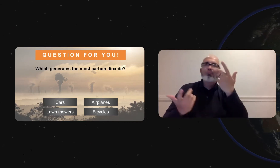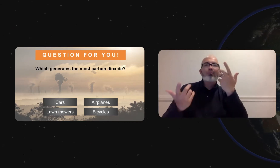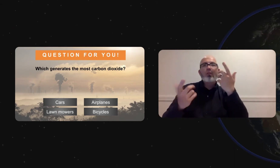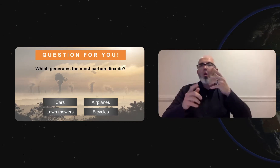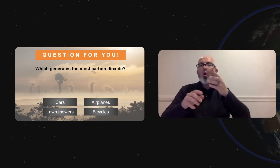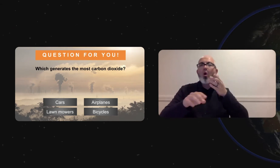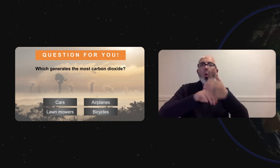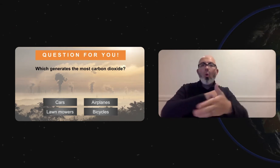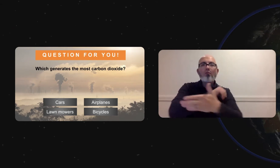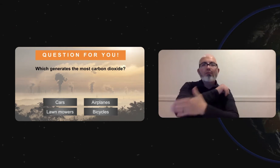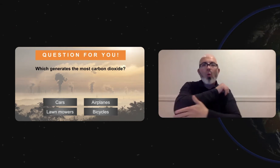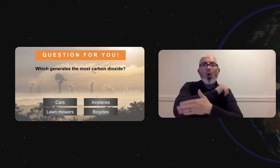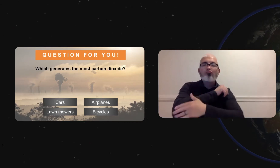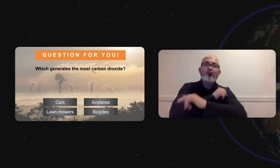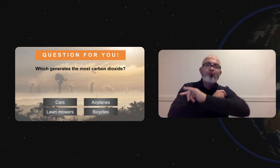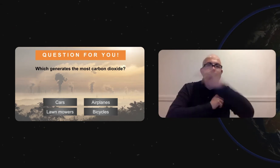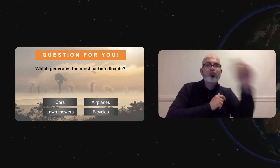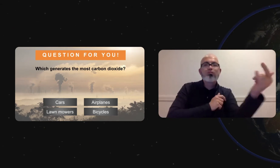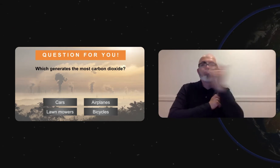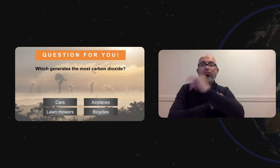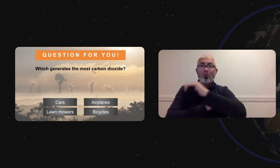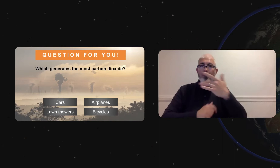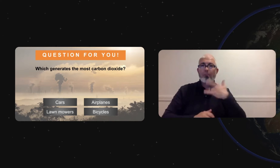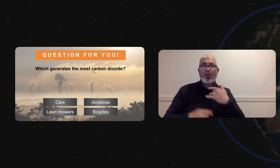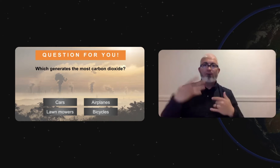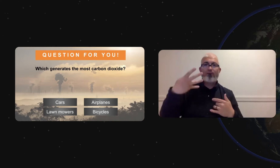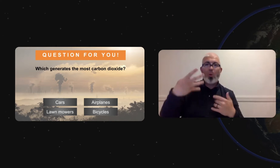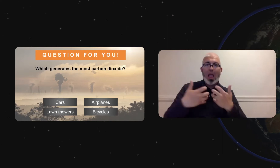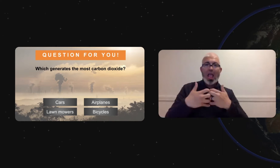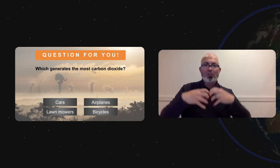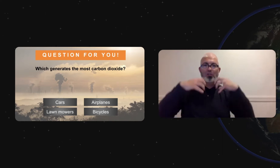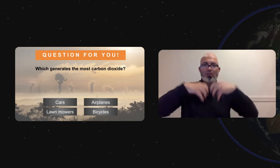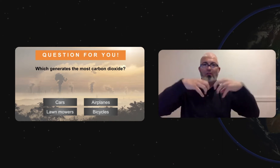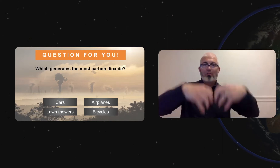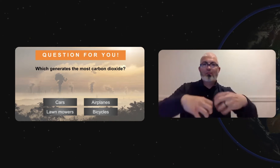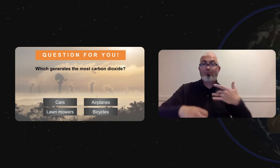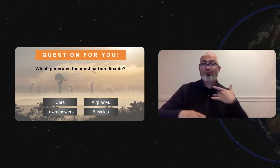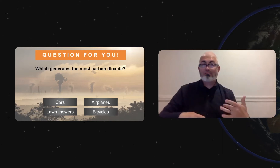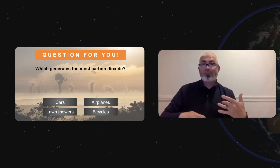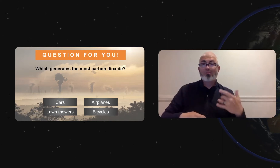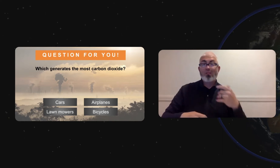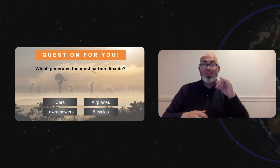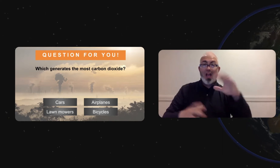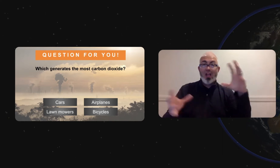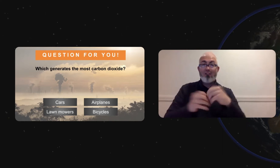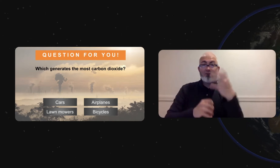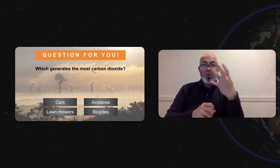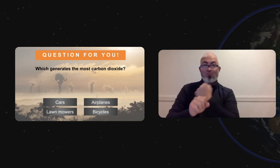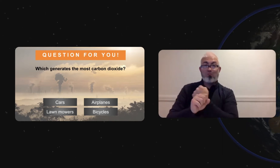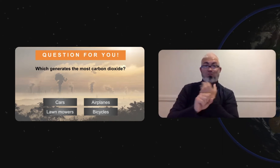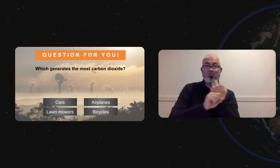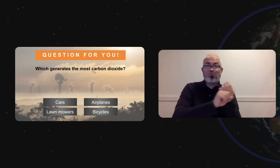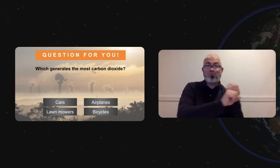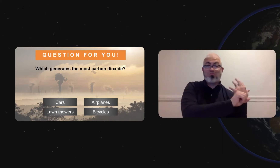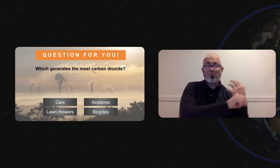Imagine a plane that goes across countries.